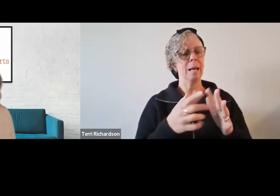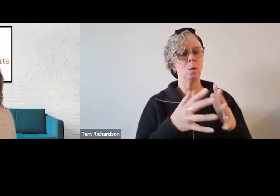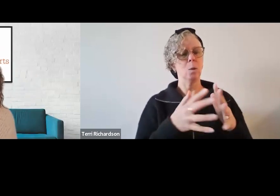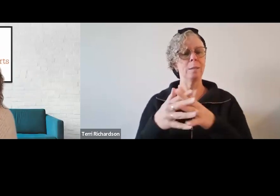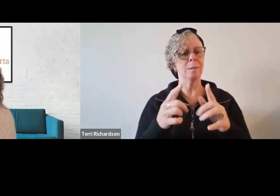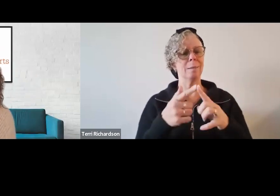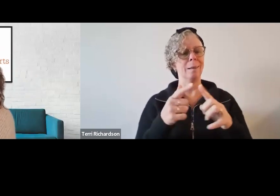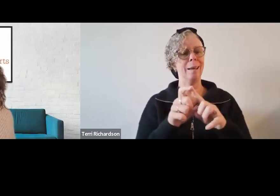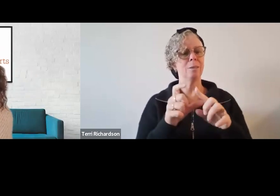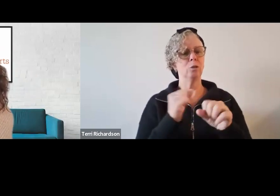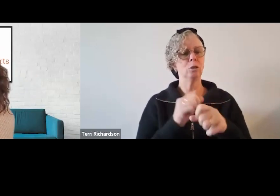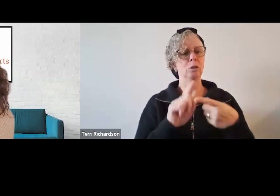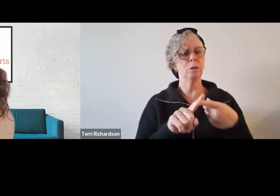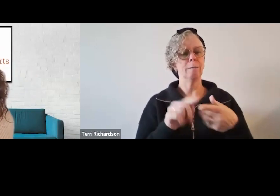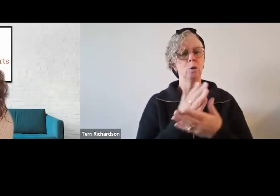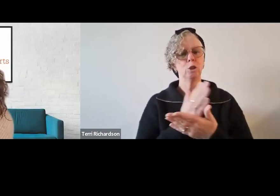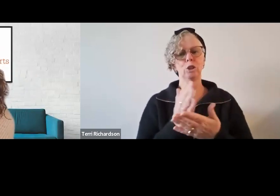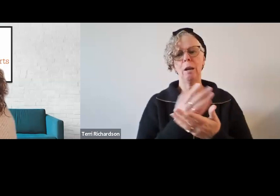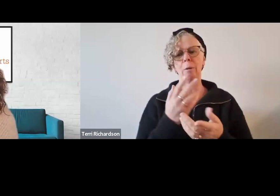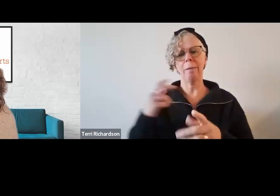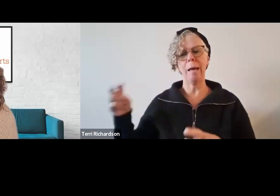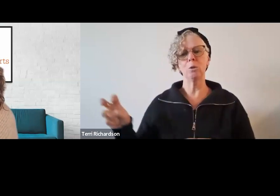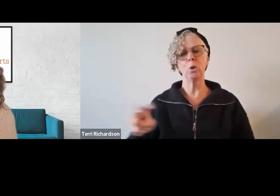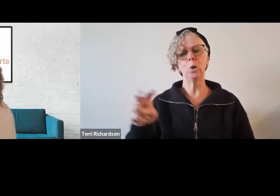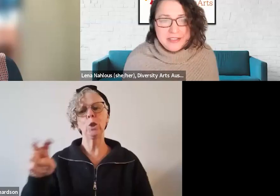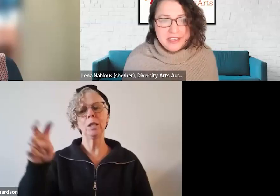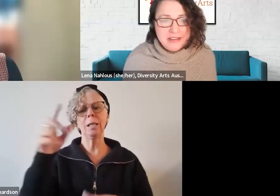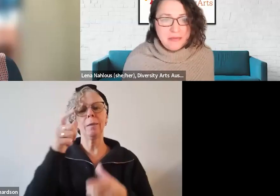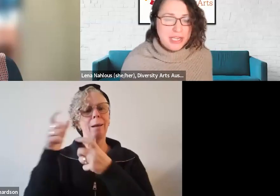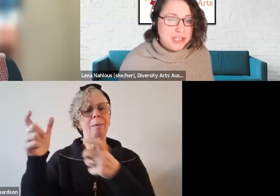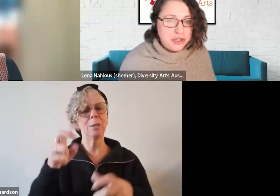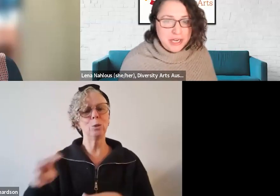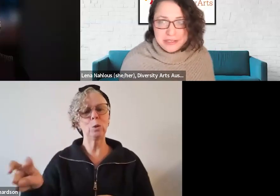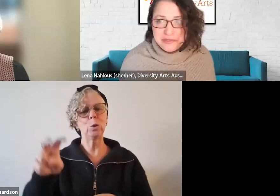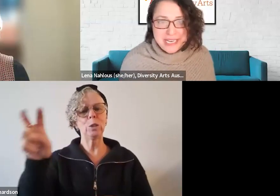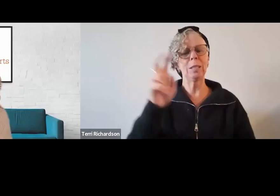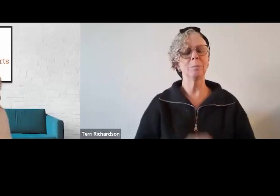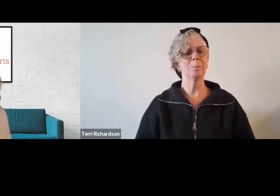and for sharing again that journey, their governance journey. Then we're going to turn ourselves now or